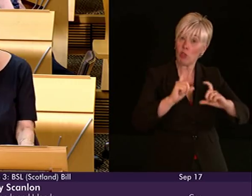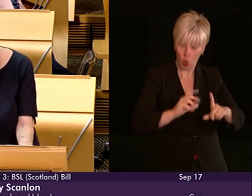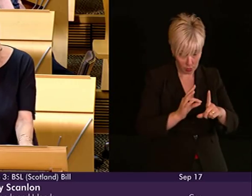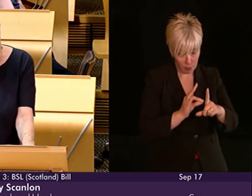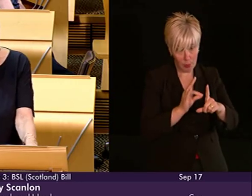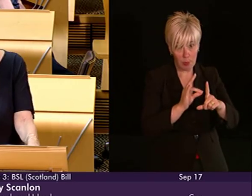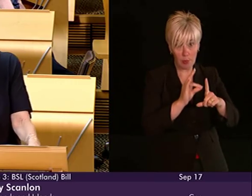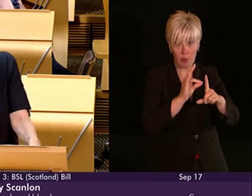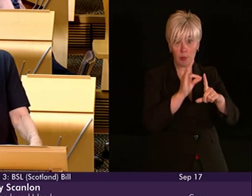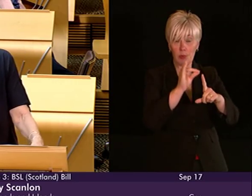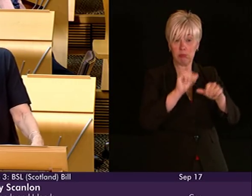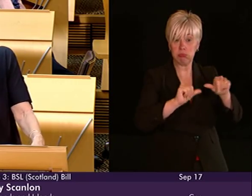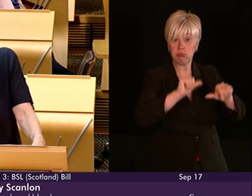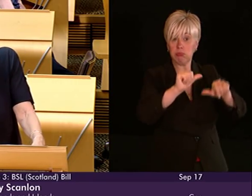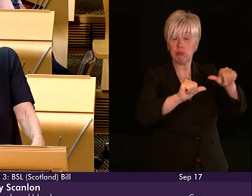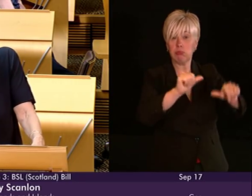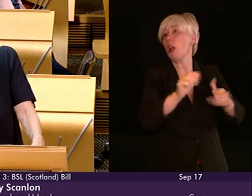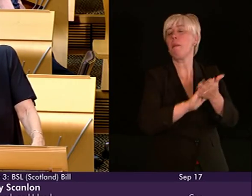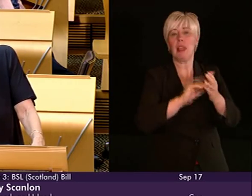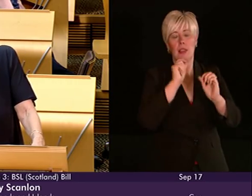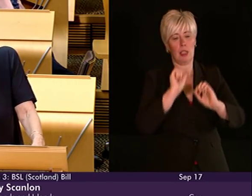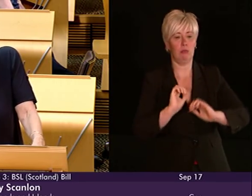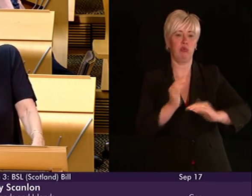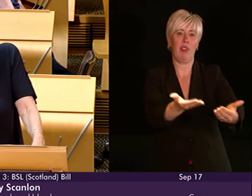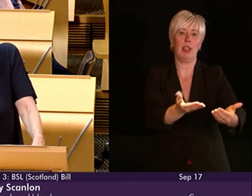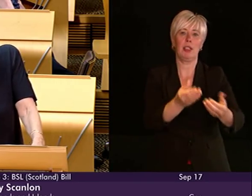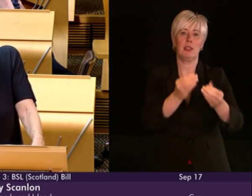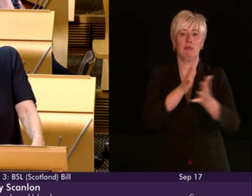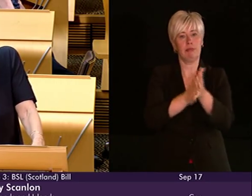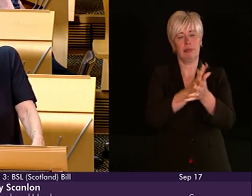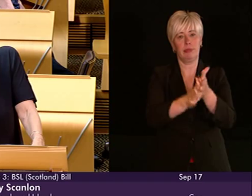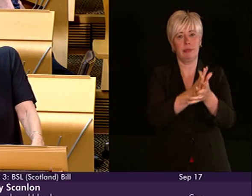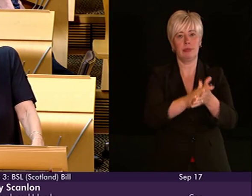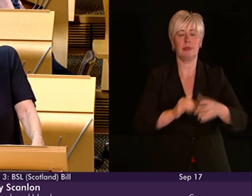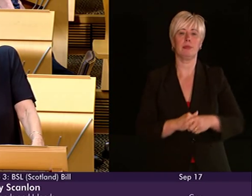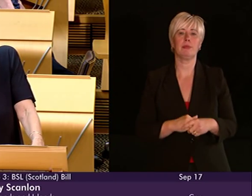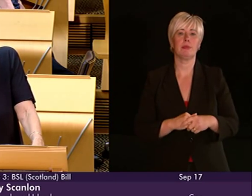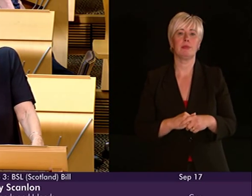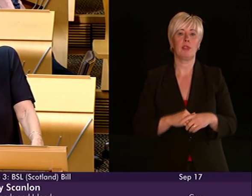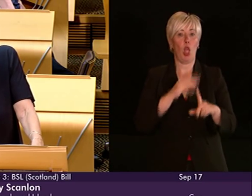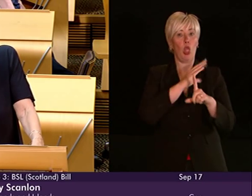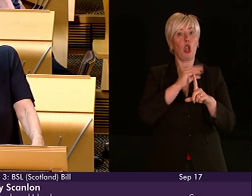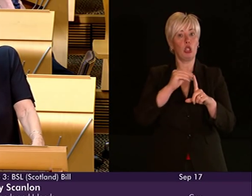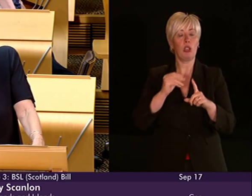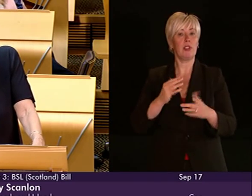progress will continue to be made. Conservatives welcome the setting up of a